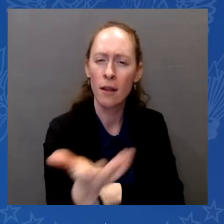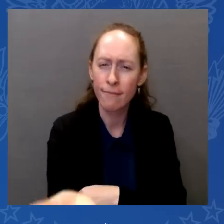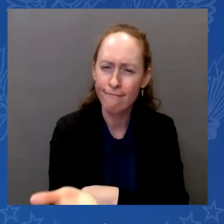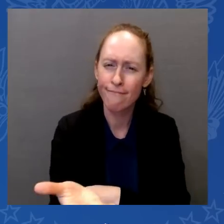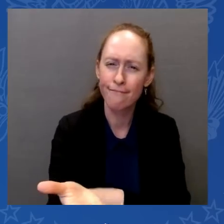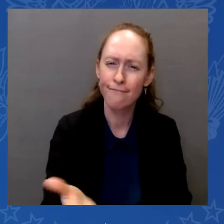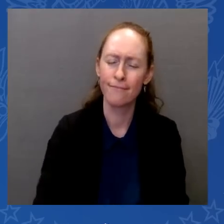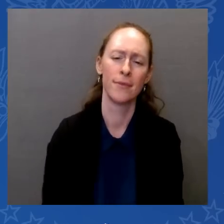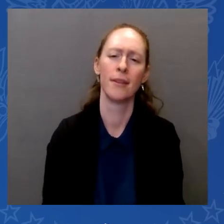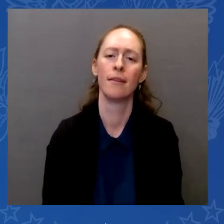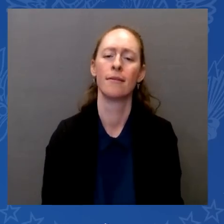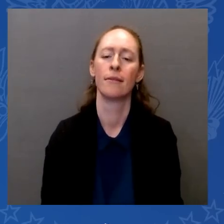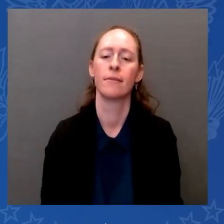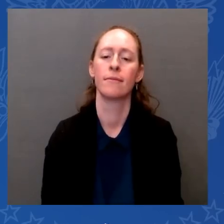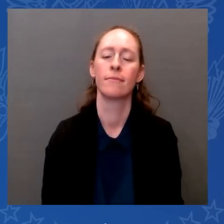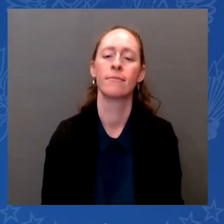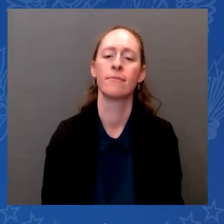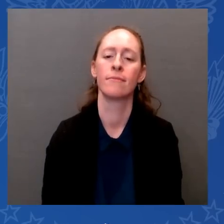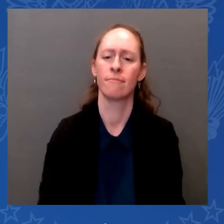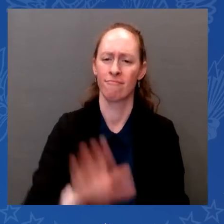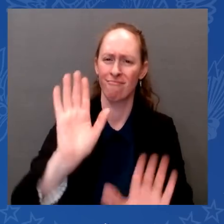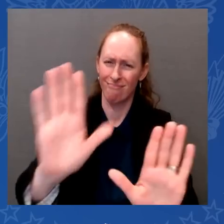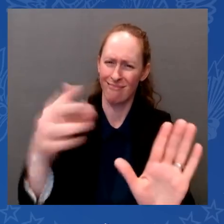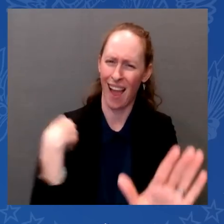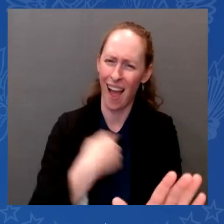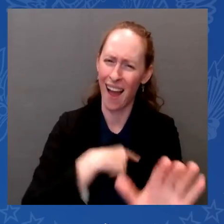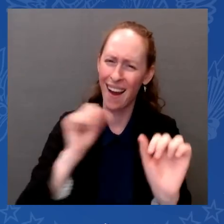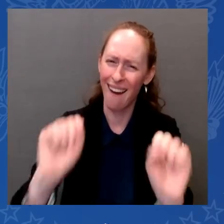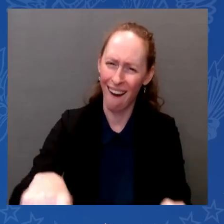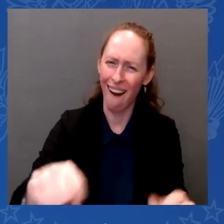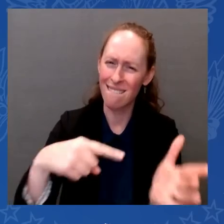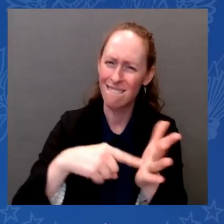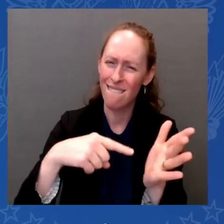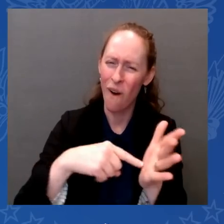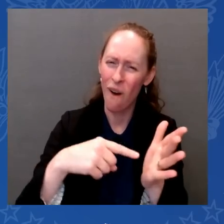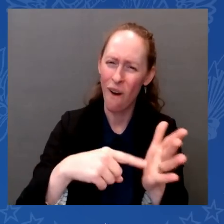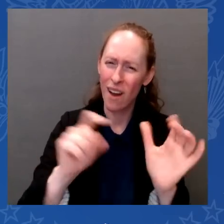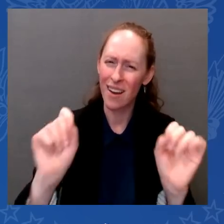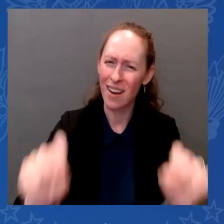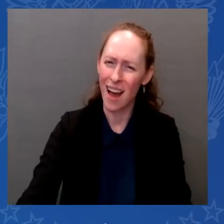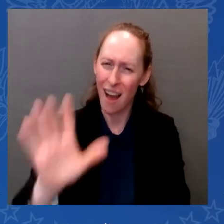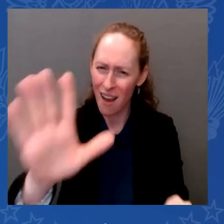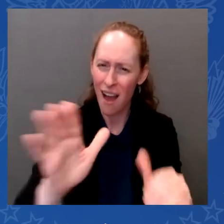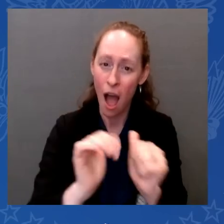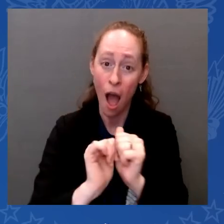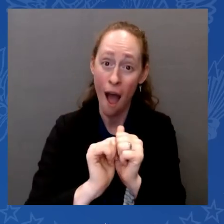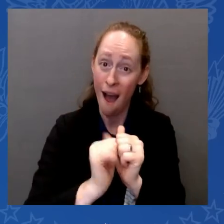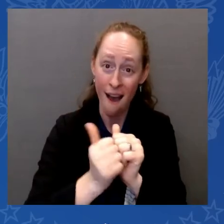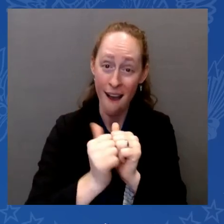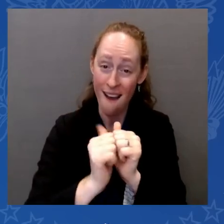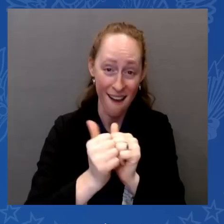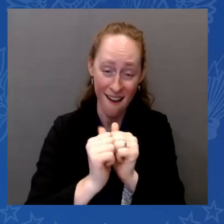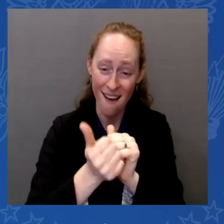that Republicans voted against. On my watch, the deficit fell by $350 billion last year,